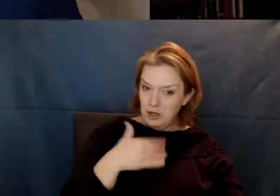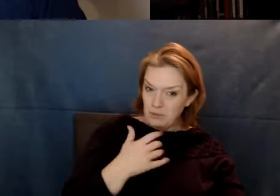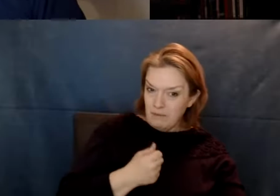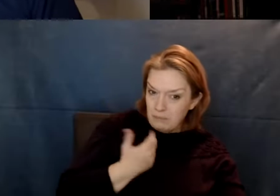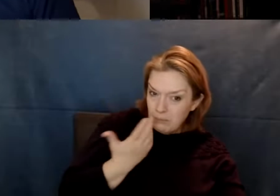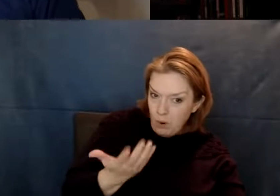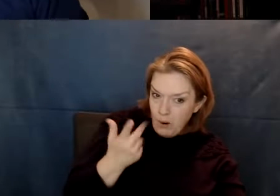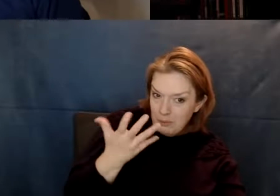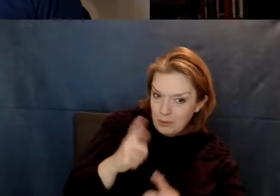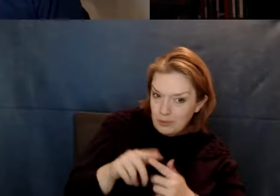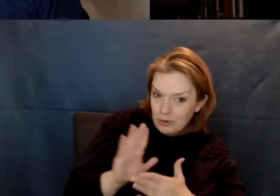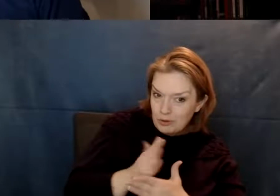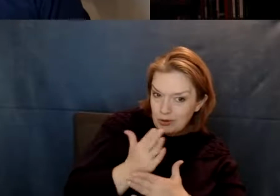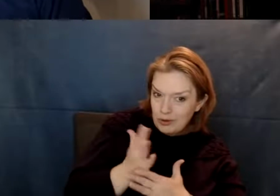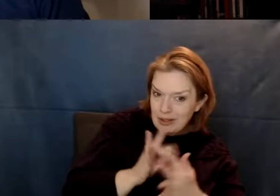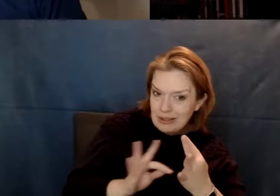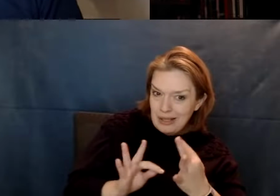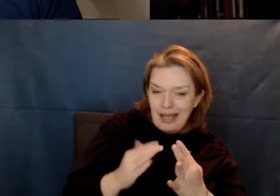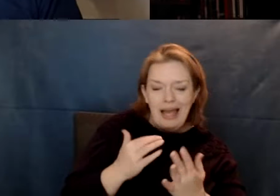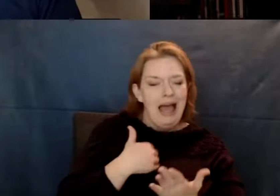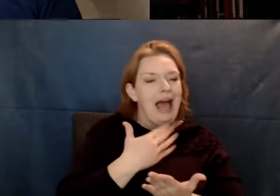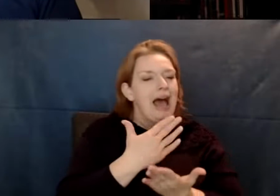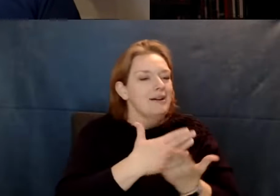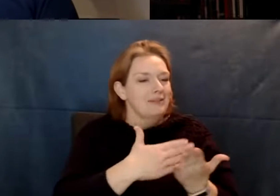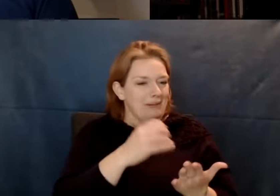J: I've got some poems, yeah I'll read some poems.